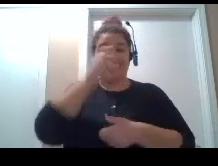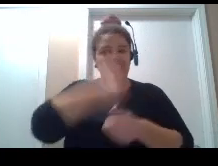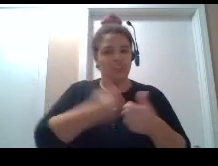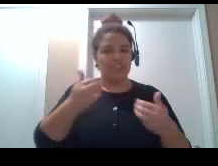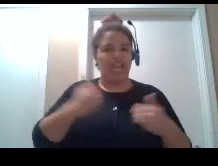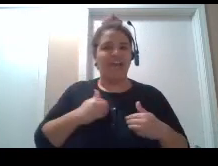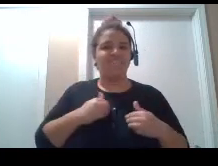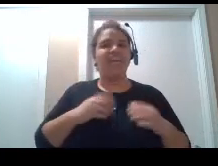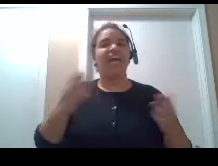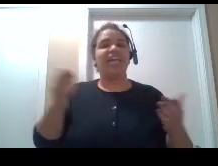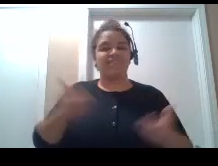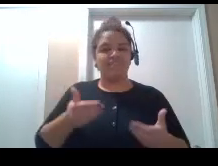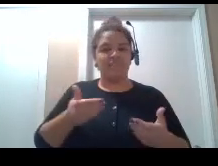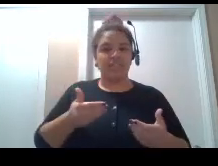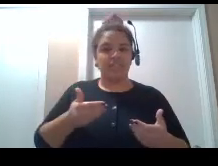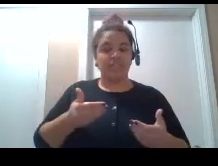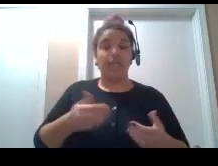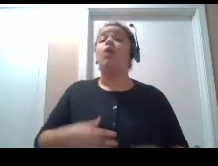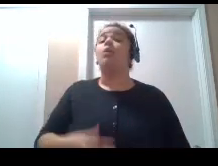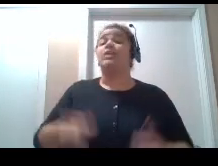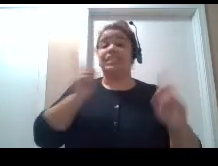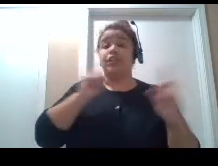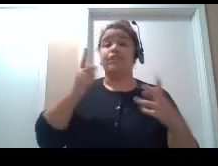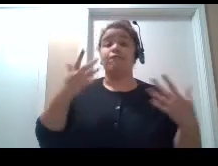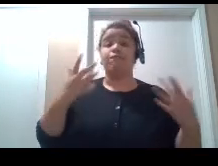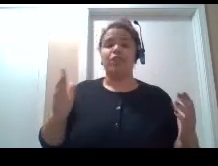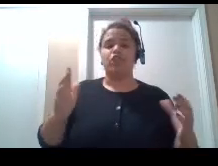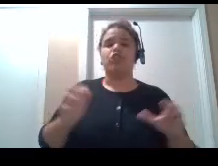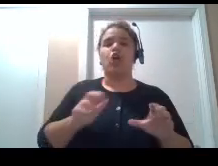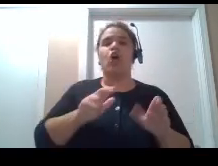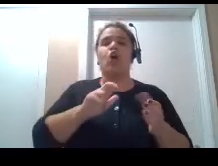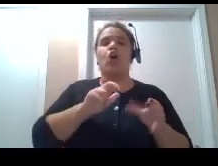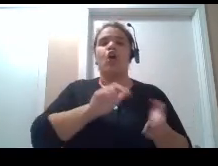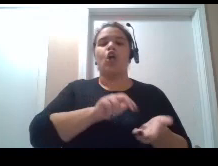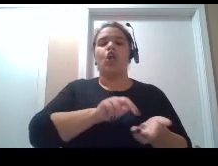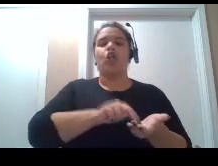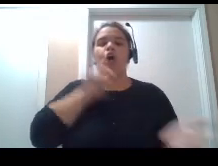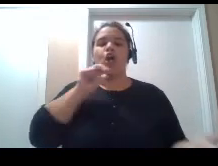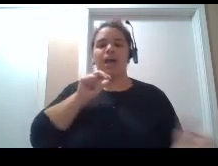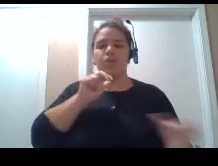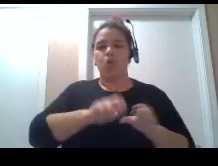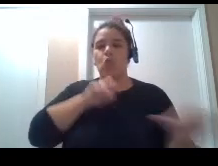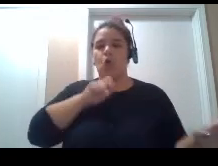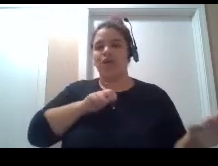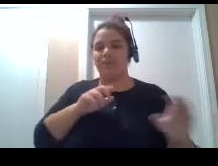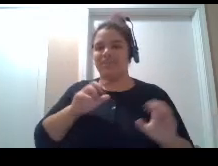you should log out of Teams. Now this is true, even if you are in back-to-back interviews with the